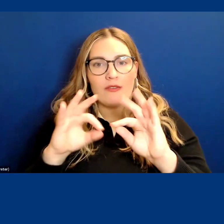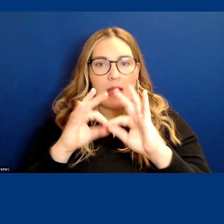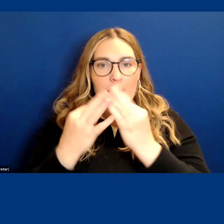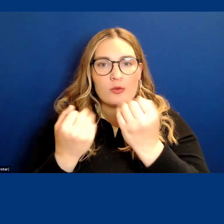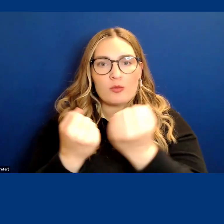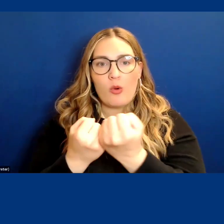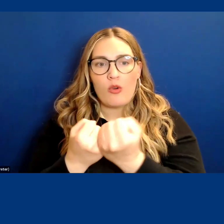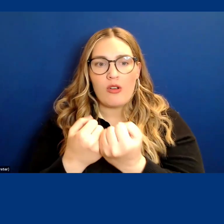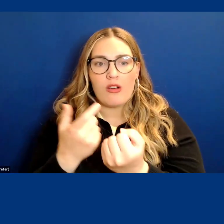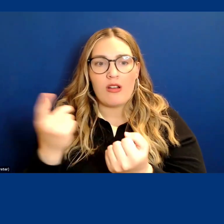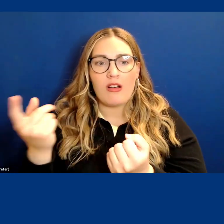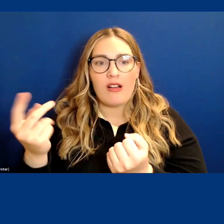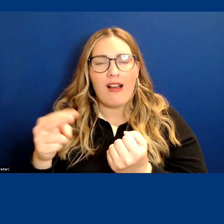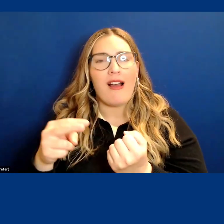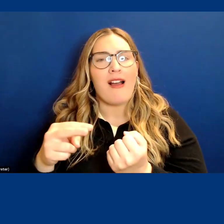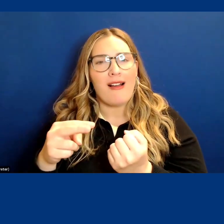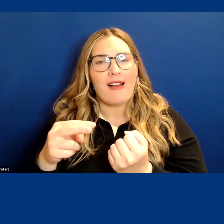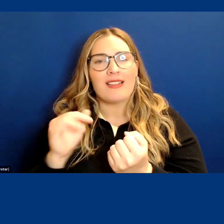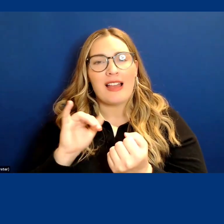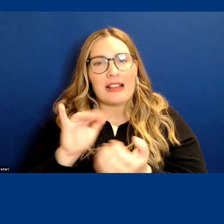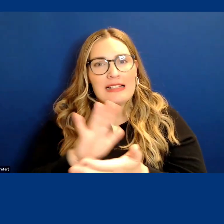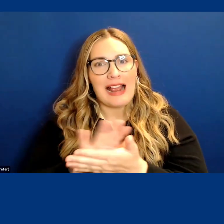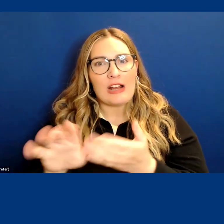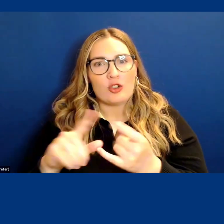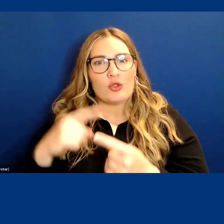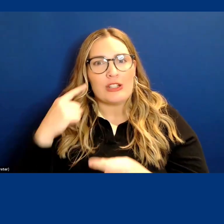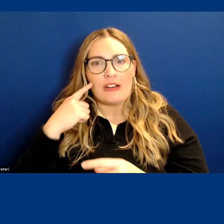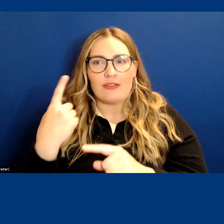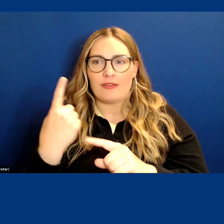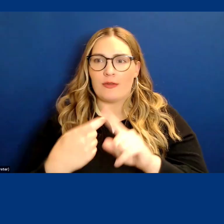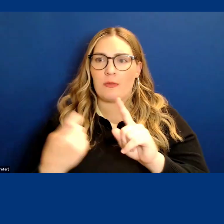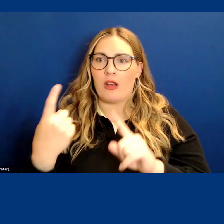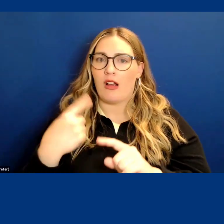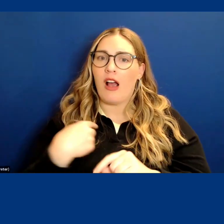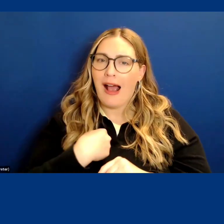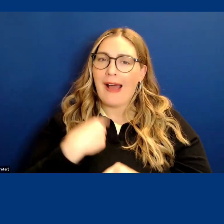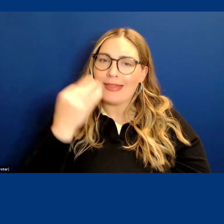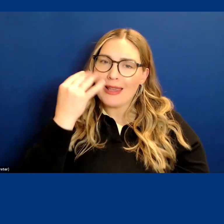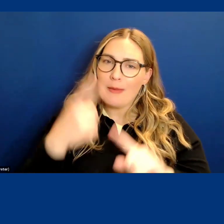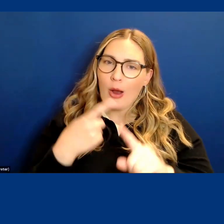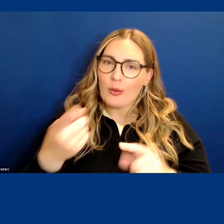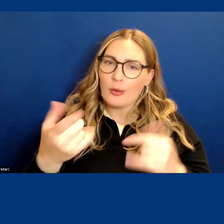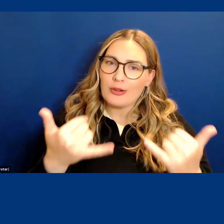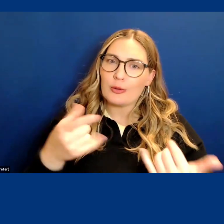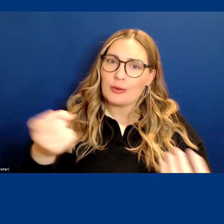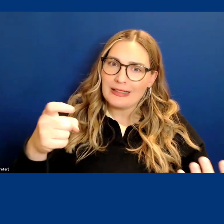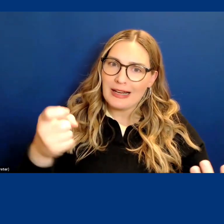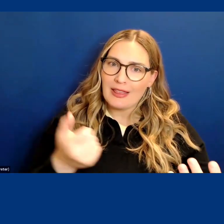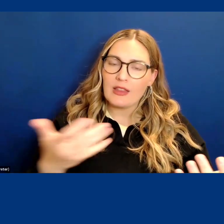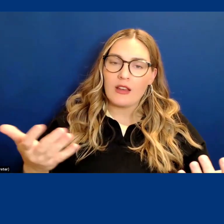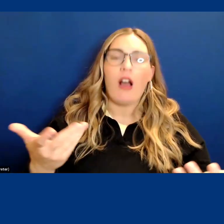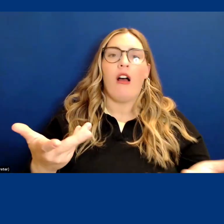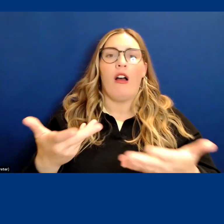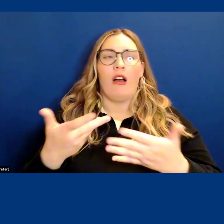to say like, hey, I'm thinking about you today. Do you need anything? So when the time comes up and those needs do arrive, they they feel like they have